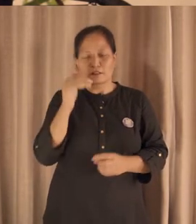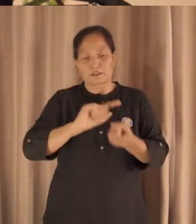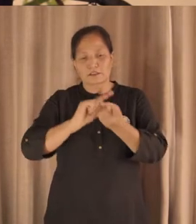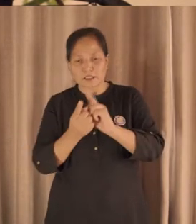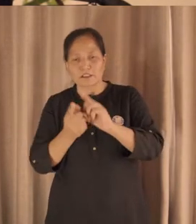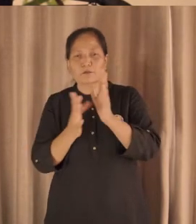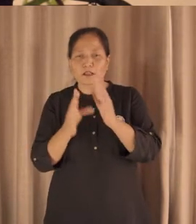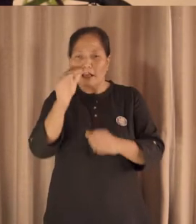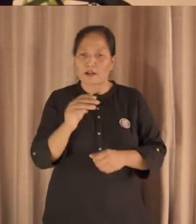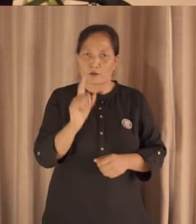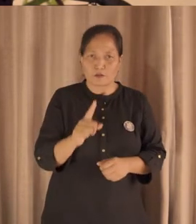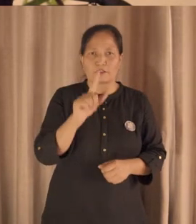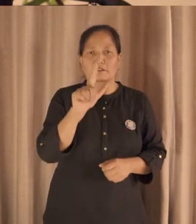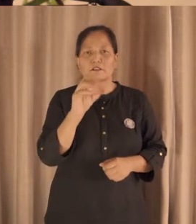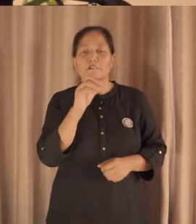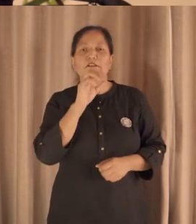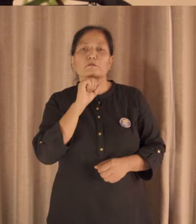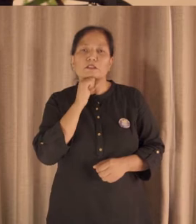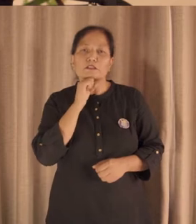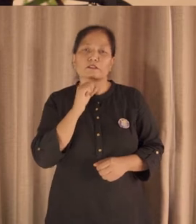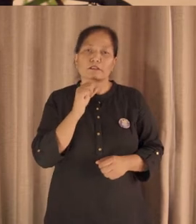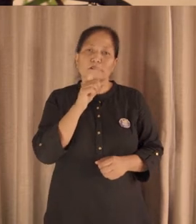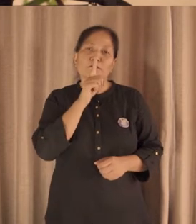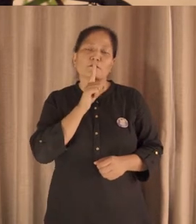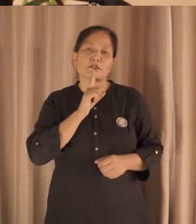not disseminated to the youths, the methods and the lifestyle will completely disappear